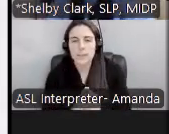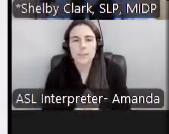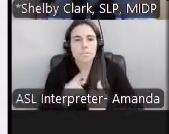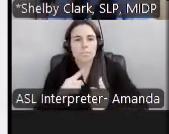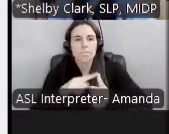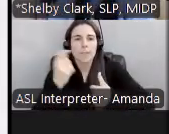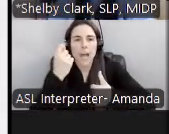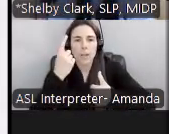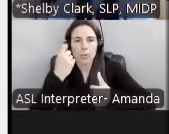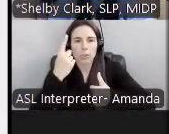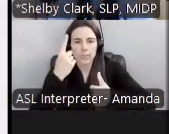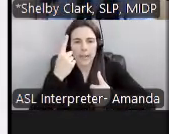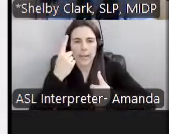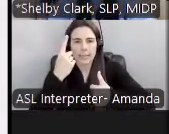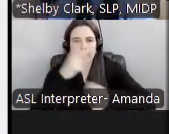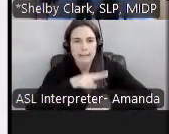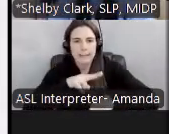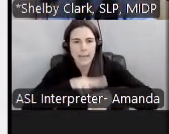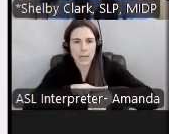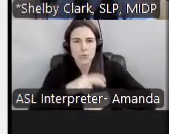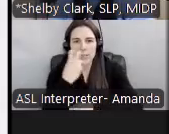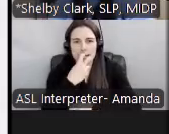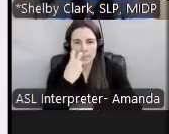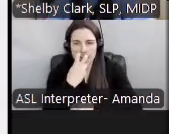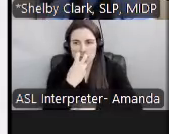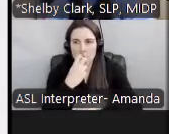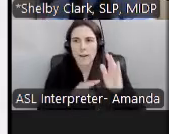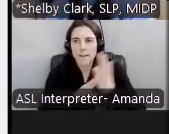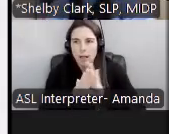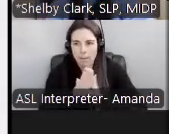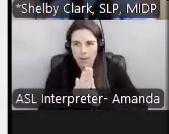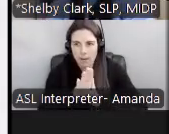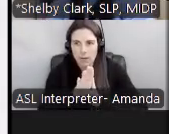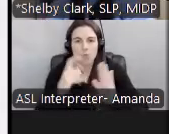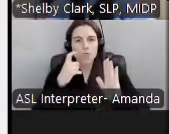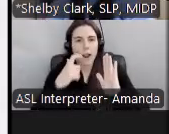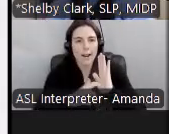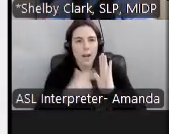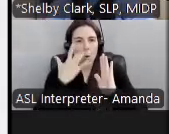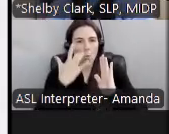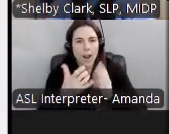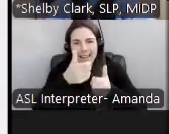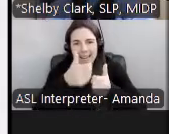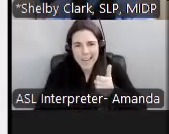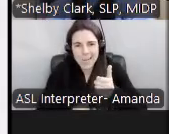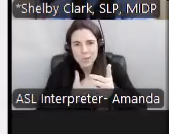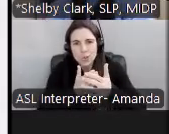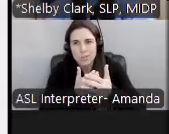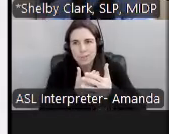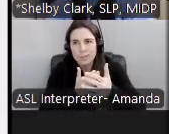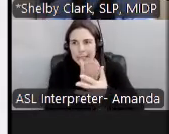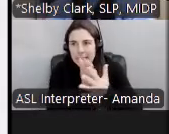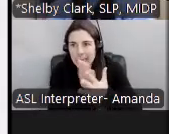the hierarchical nature of speech development, recognize why each stage matters for intervention planning, and